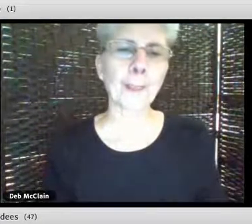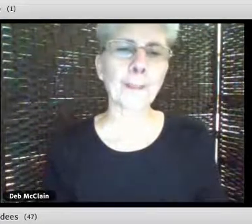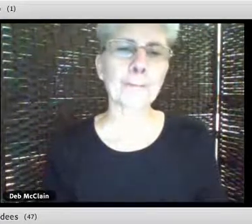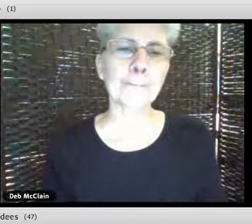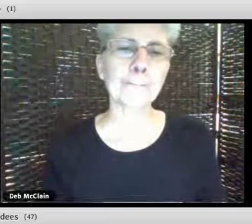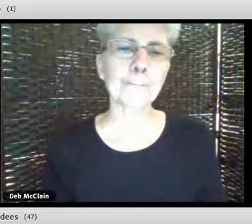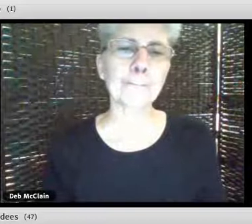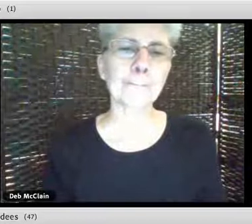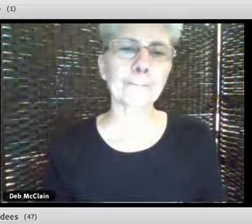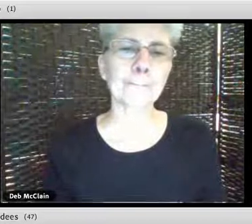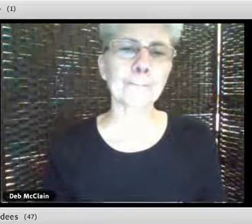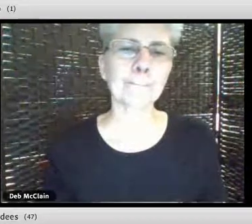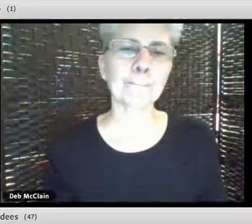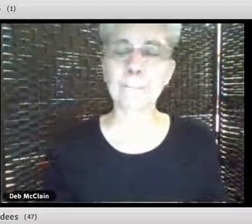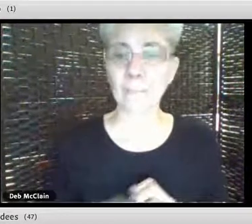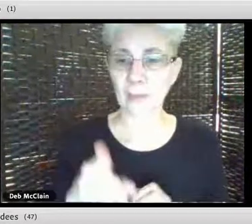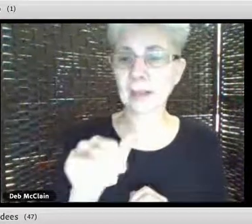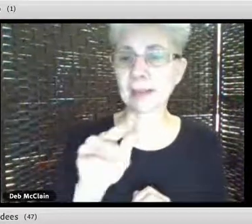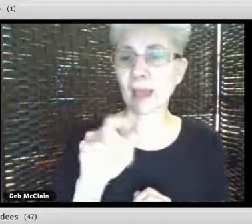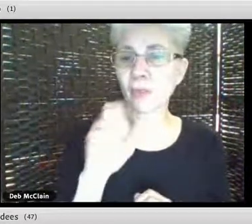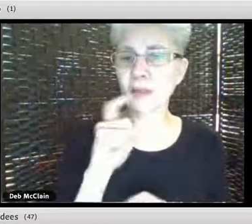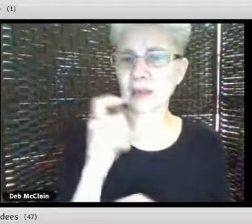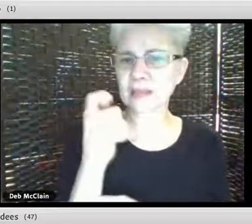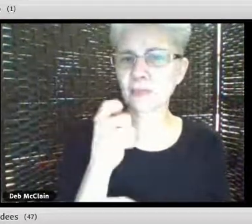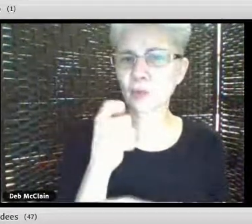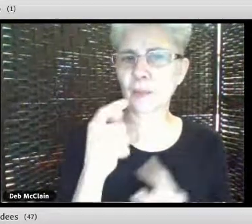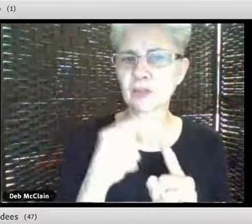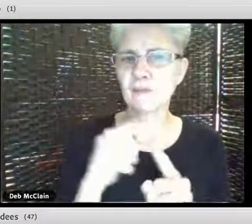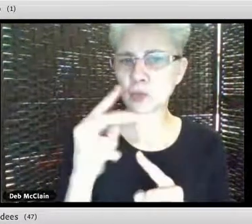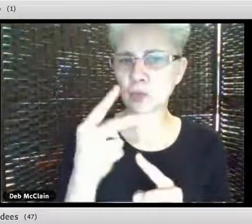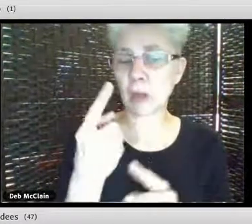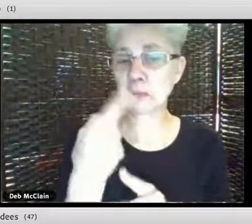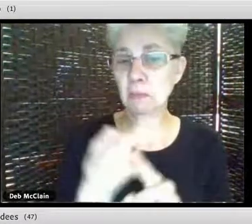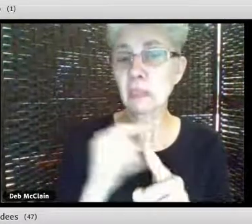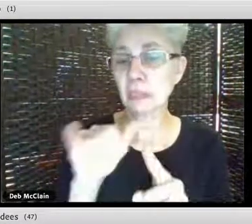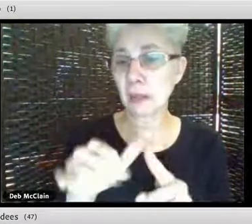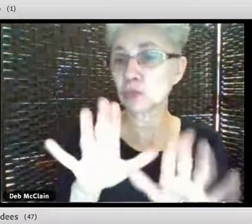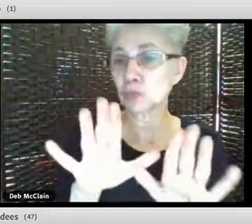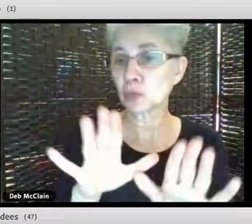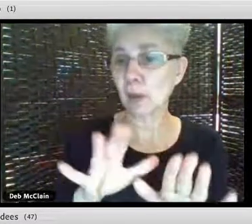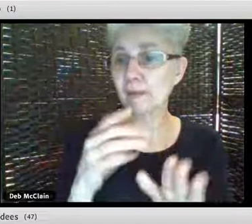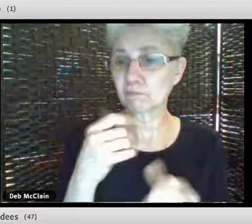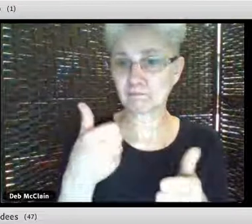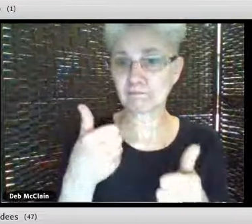Oh, okay, Catherine, yeah, the subscription for $10 a month. Great. Fantastic, and it's very cheap